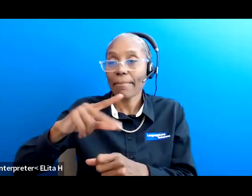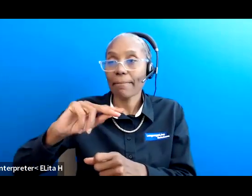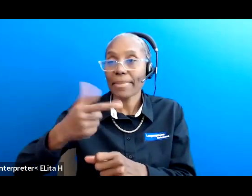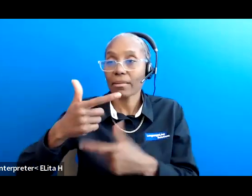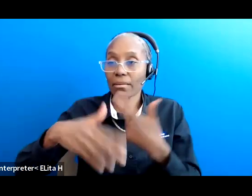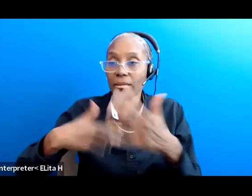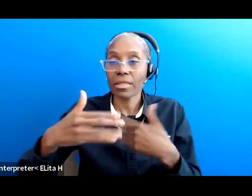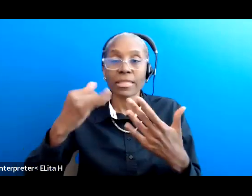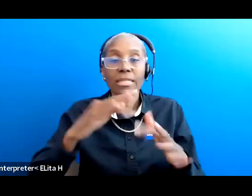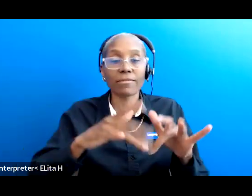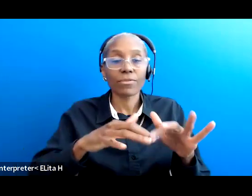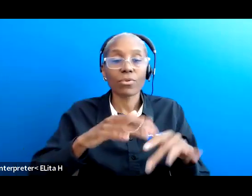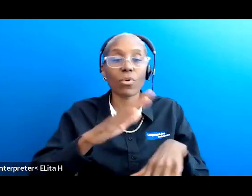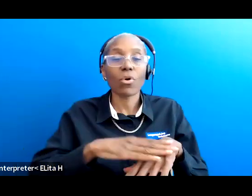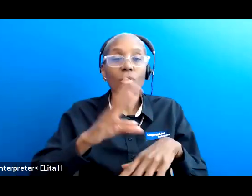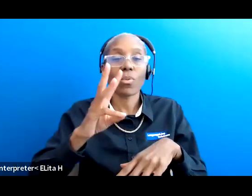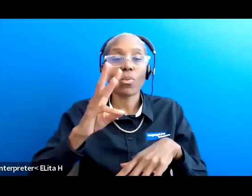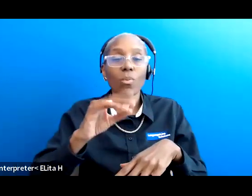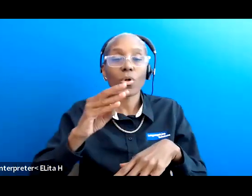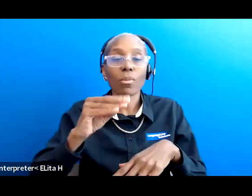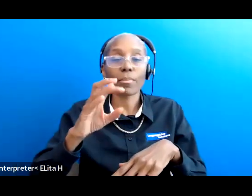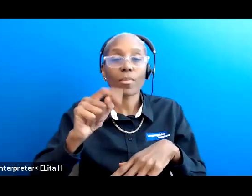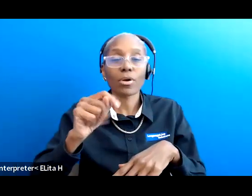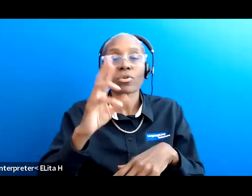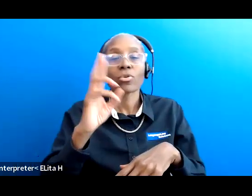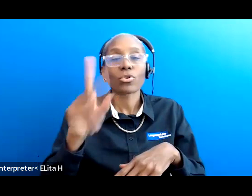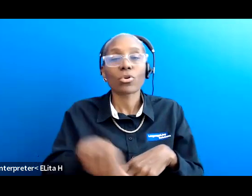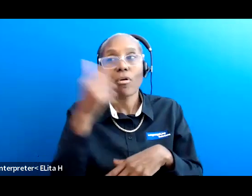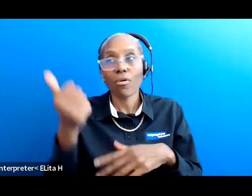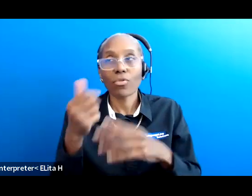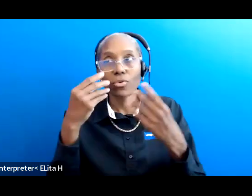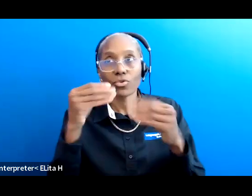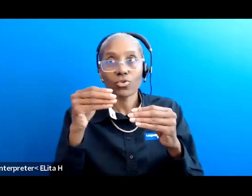you go to the Walmart or you go to a store where they sell Dr. Scholl’s.